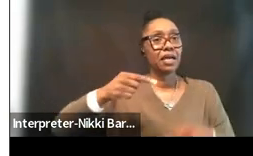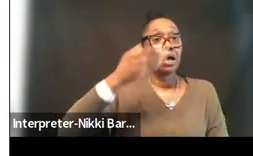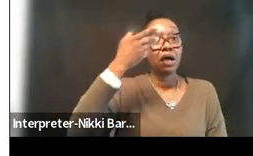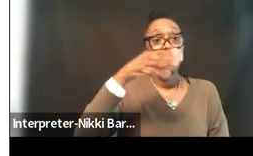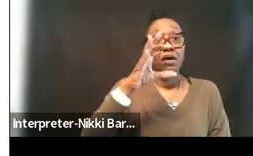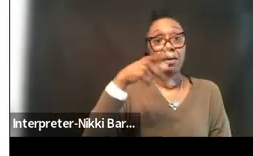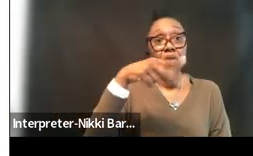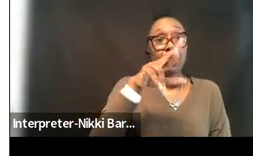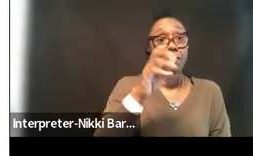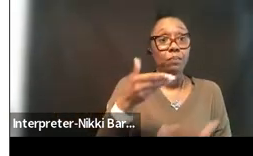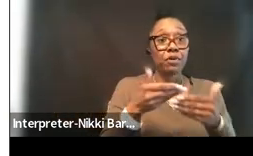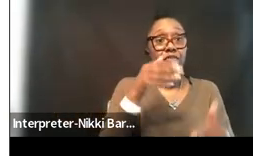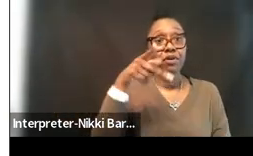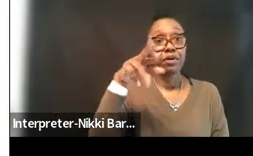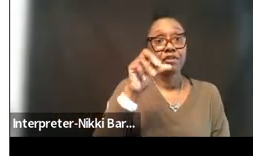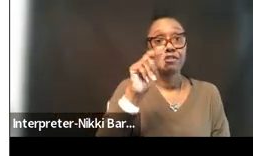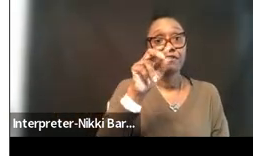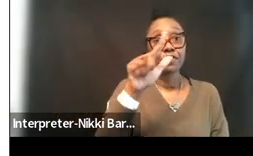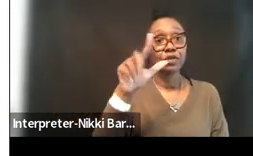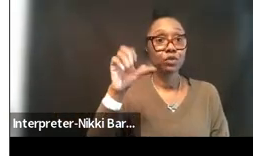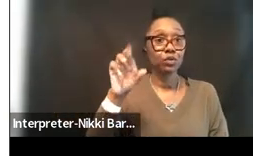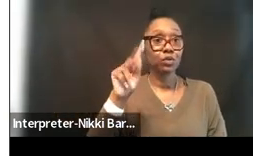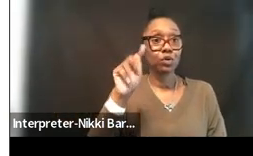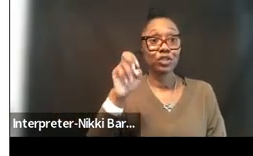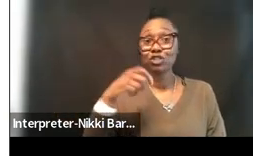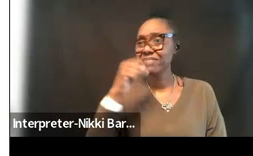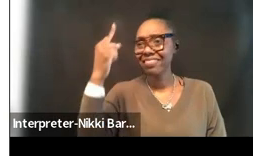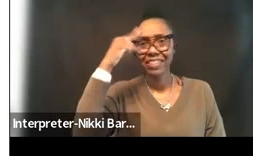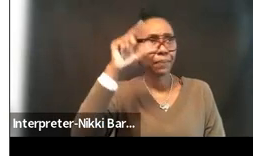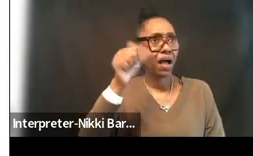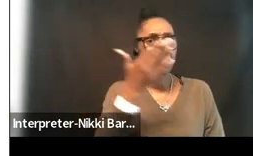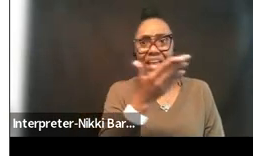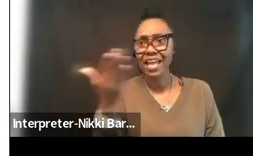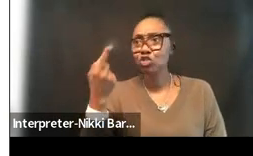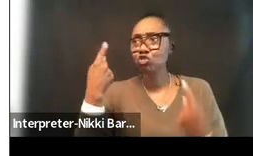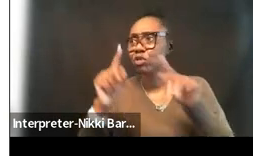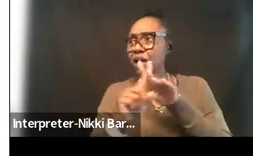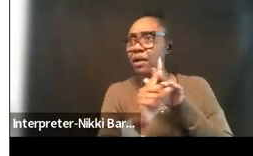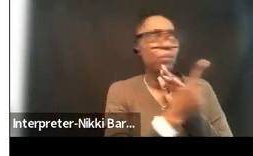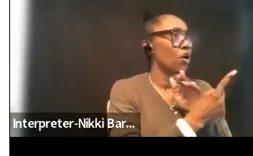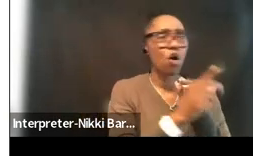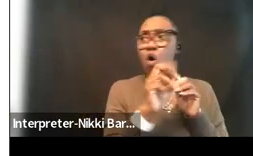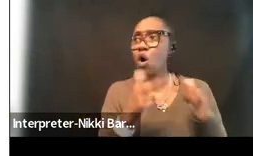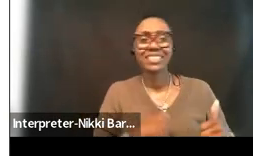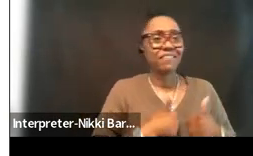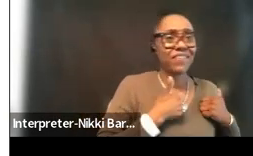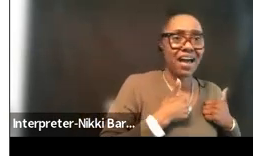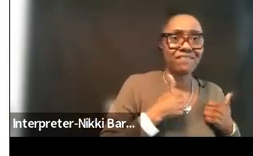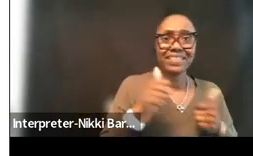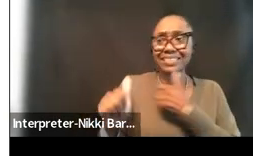If you think about fight or flight mode, you don't think about anything else when you're trying to get away from or survive a dangerous situation.